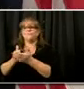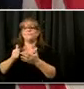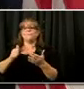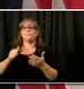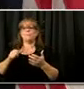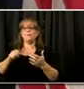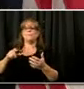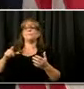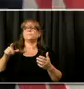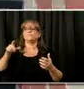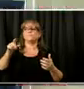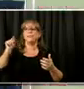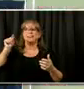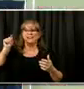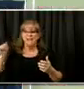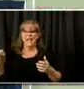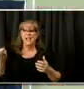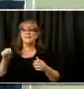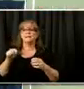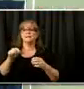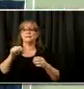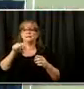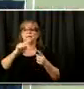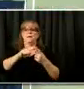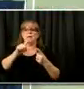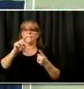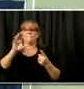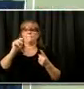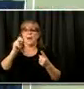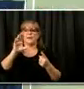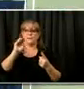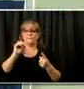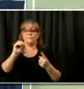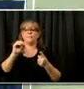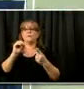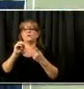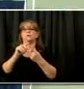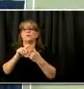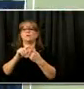district is doing to help conduct outreach to the highest needs students provide them with support